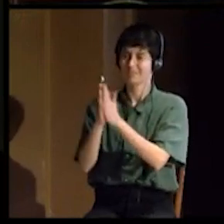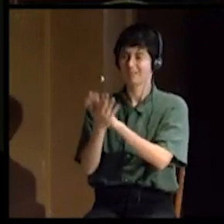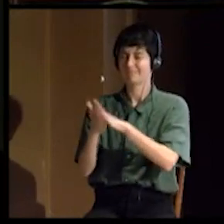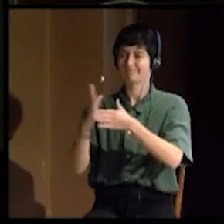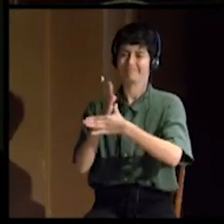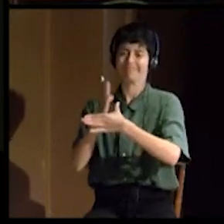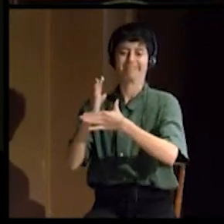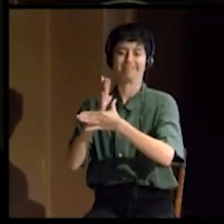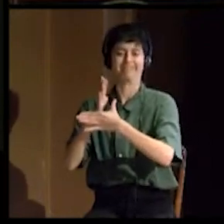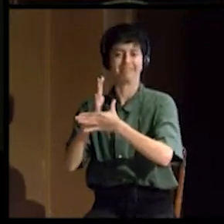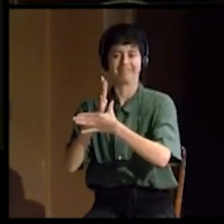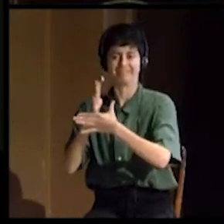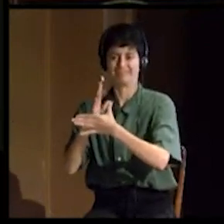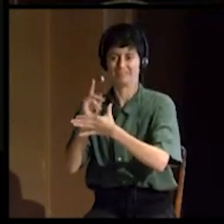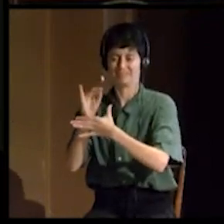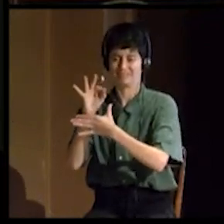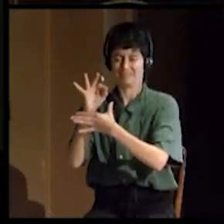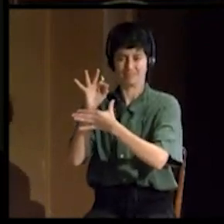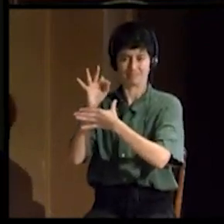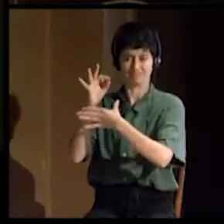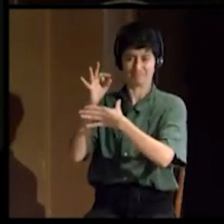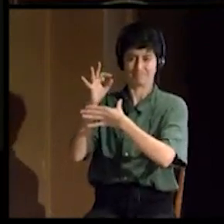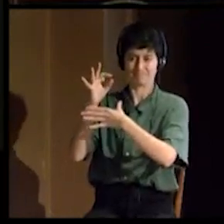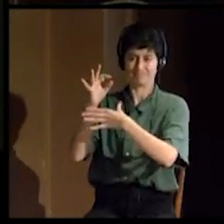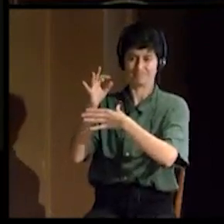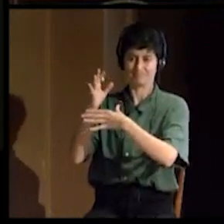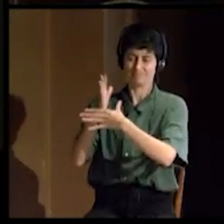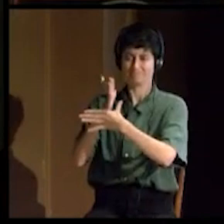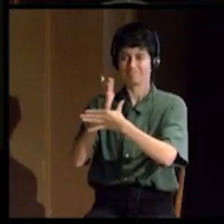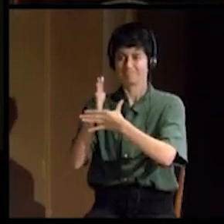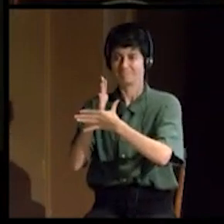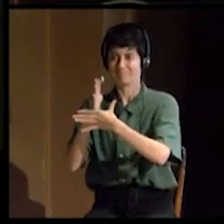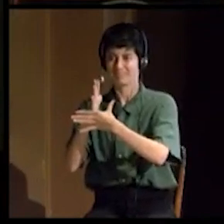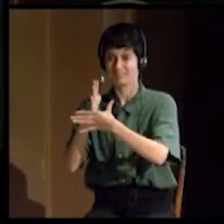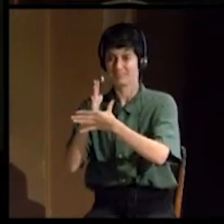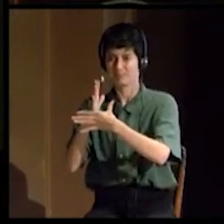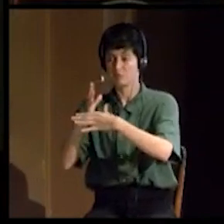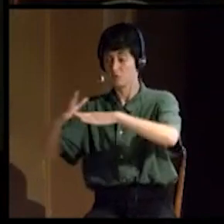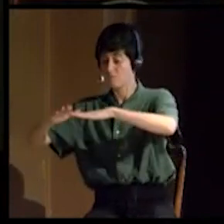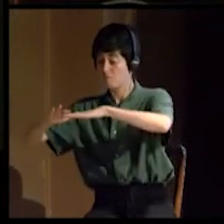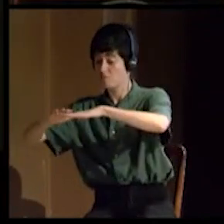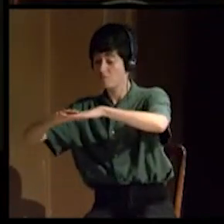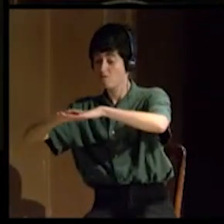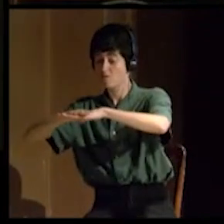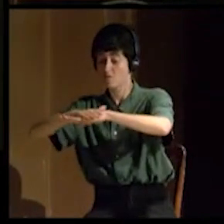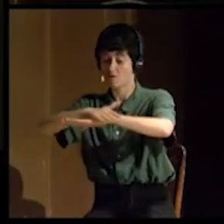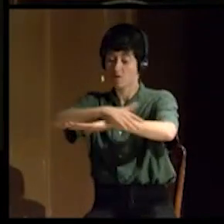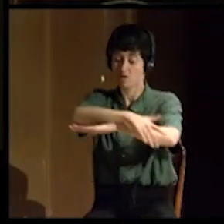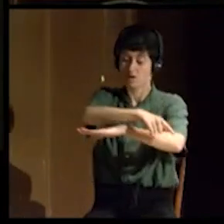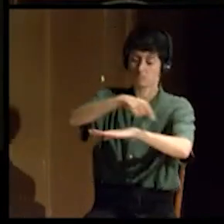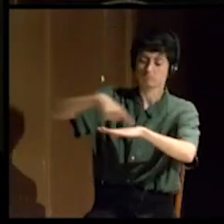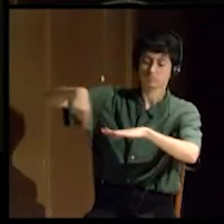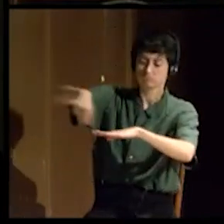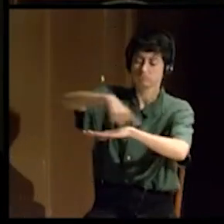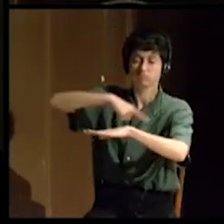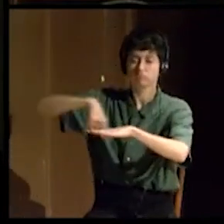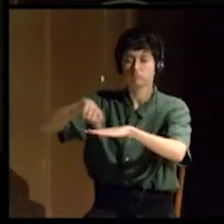that the average rock type over which they traverse. Now, another thing you could do is to conduct a seismic study.